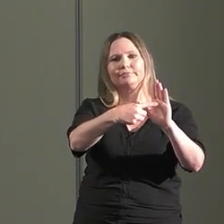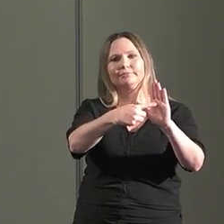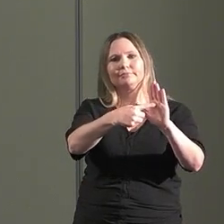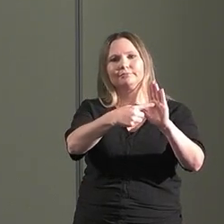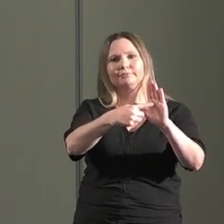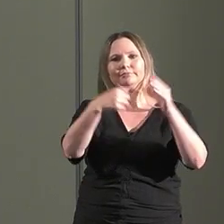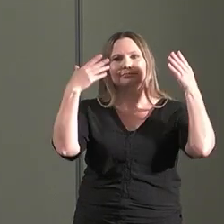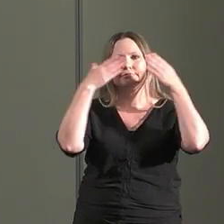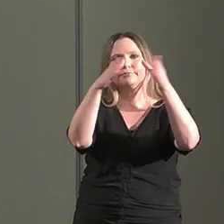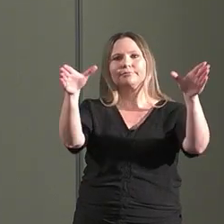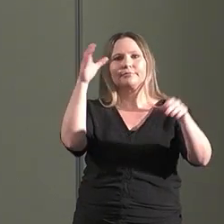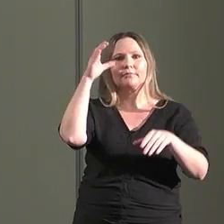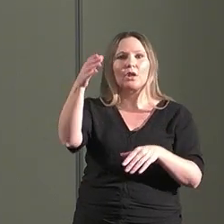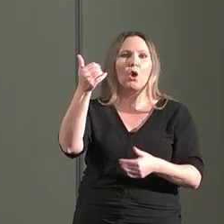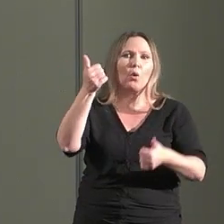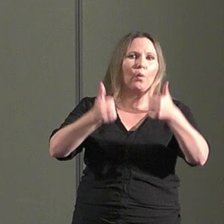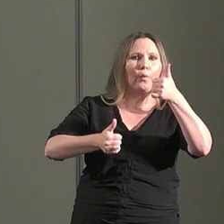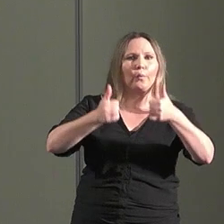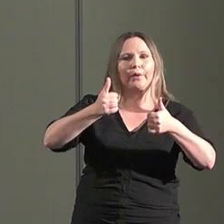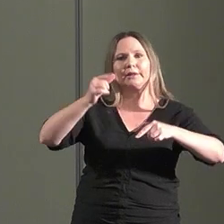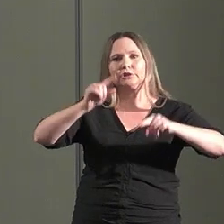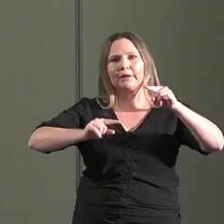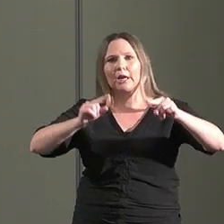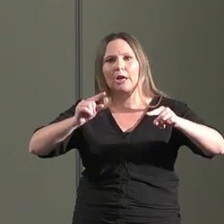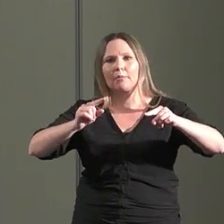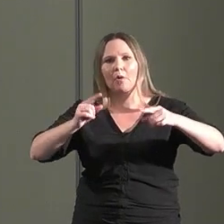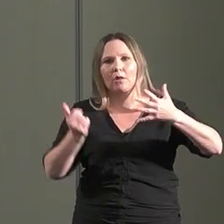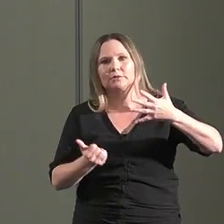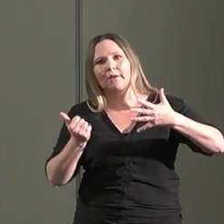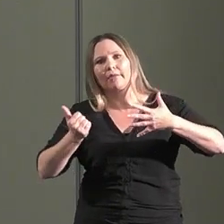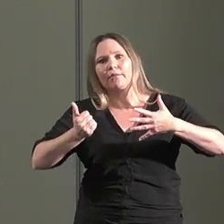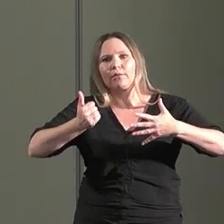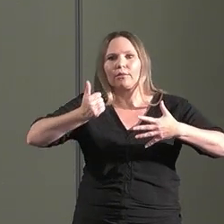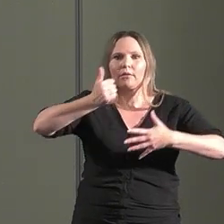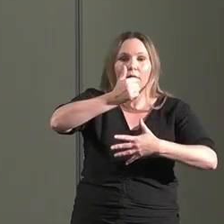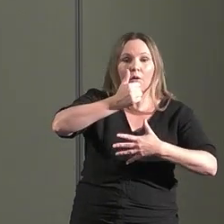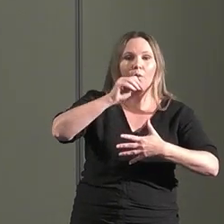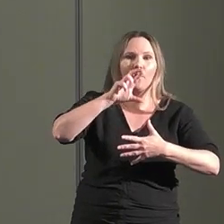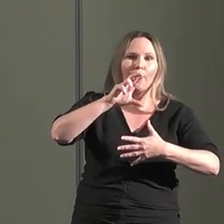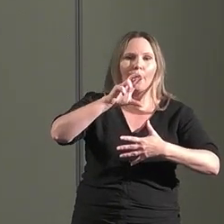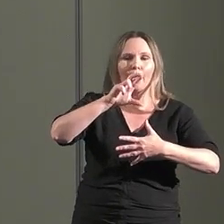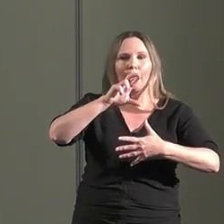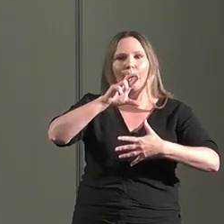Get which variable rise to the top. Or, you know, lower.